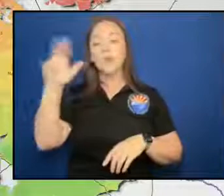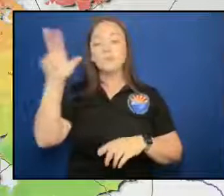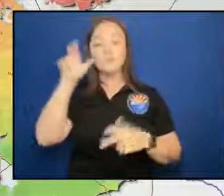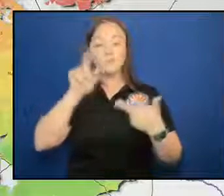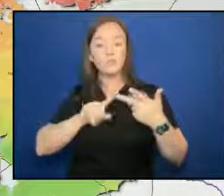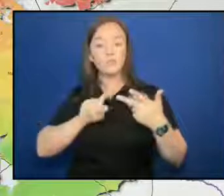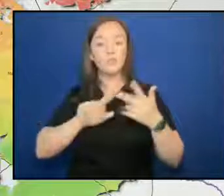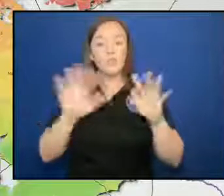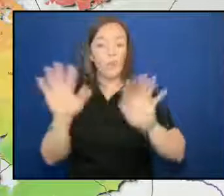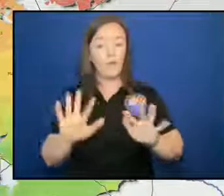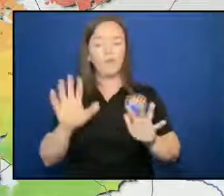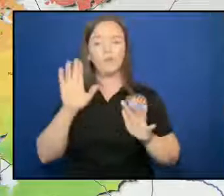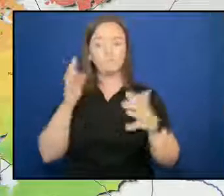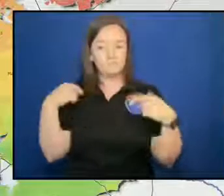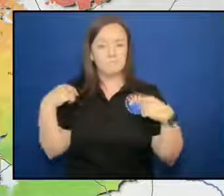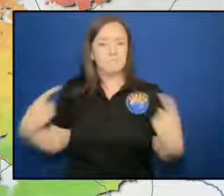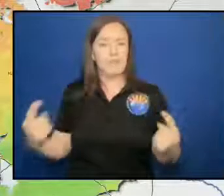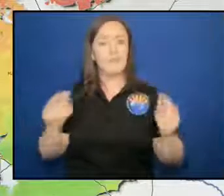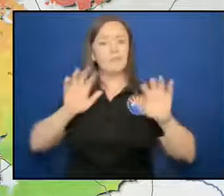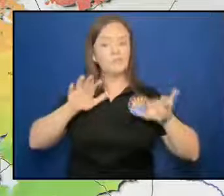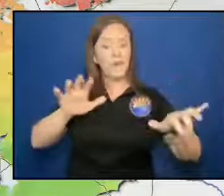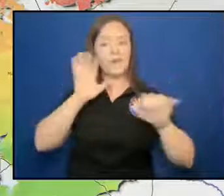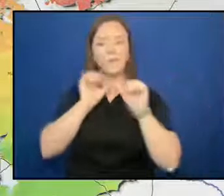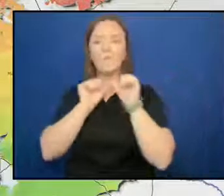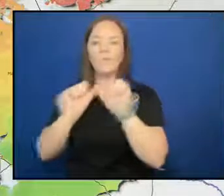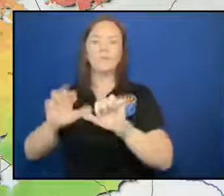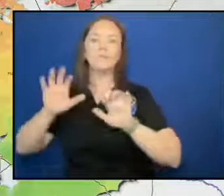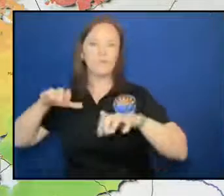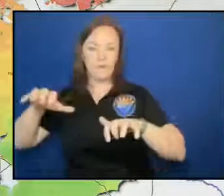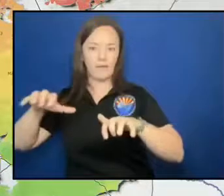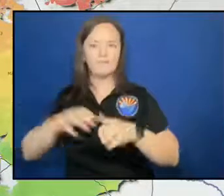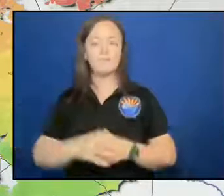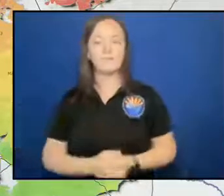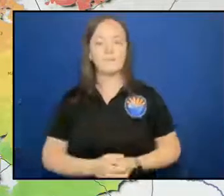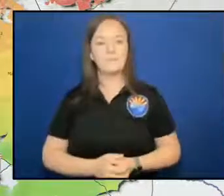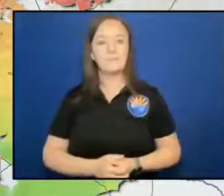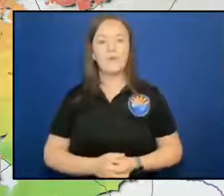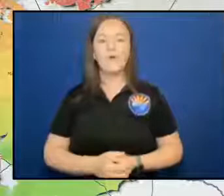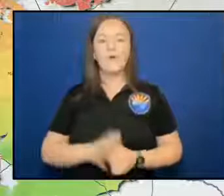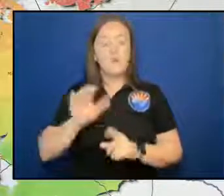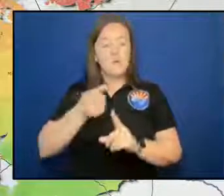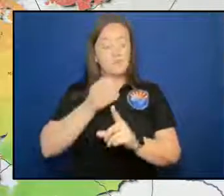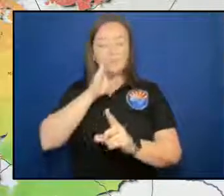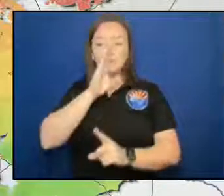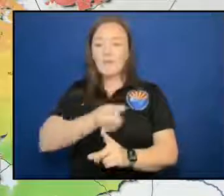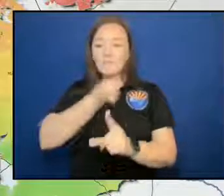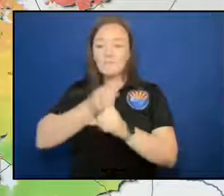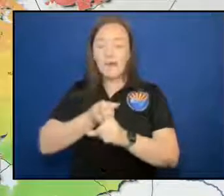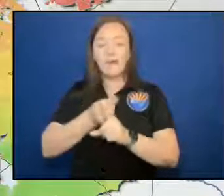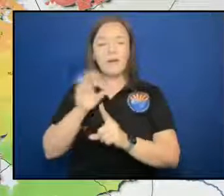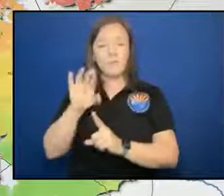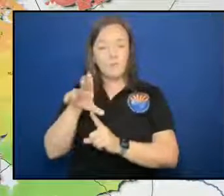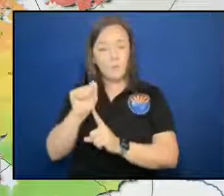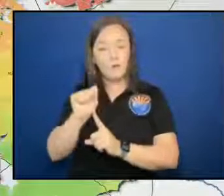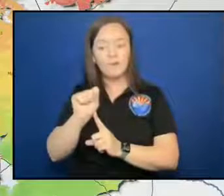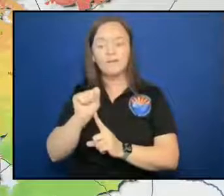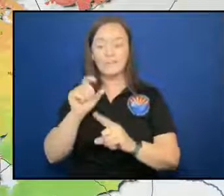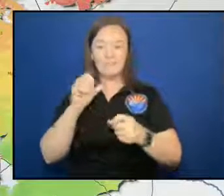SO WE ARE LOOKING AT ONE TO TWO INCH AMOUNTS OVER THAT WESTERN EDGE OF FIRE WHICH IS TYPICALLY FAVORED ALONG